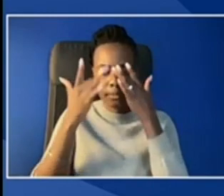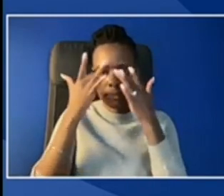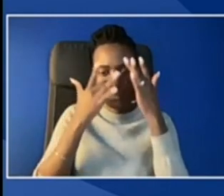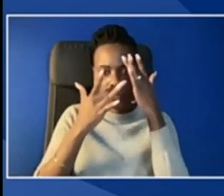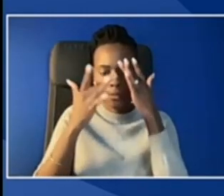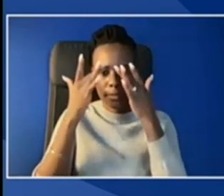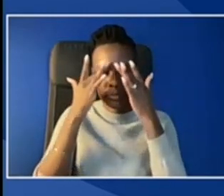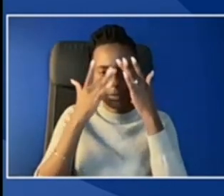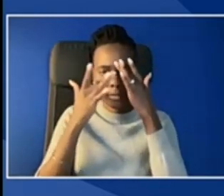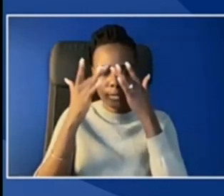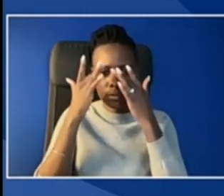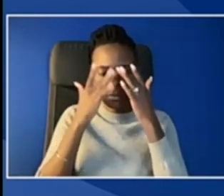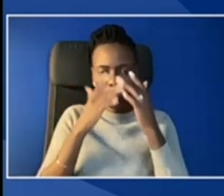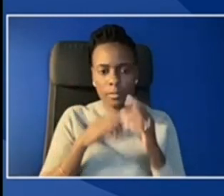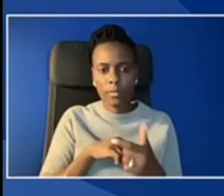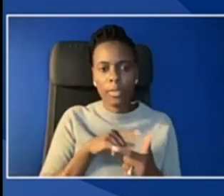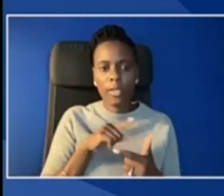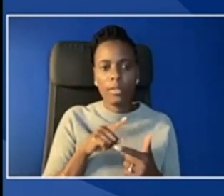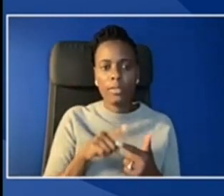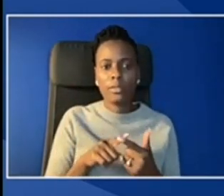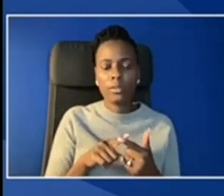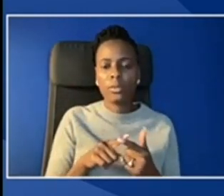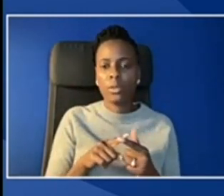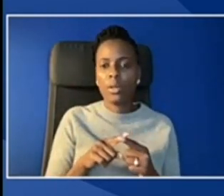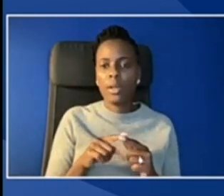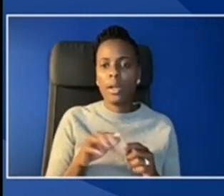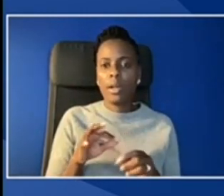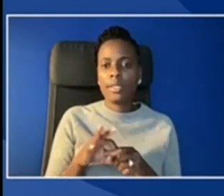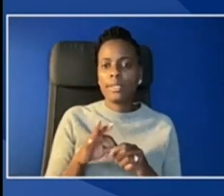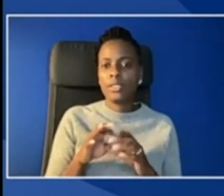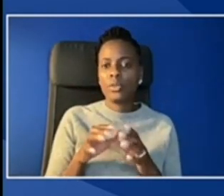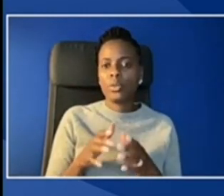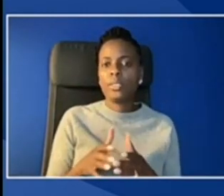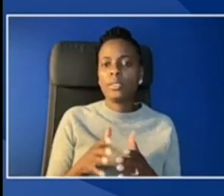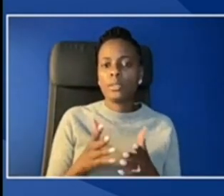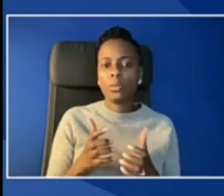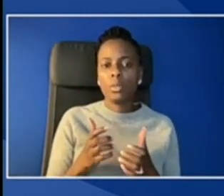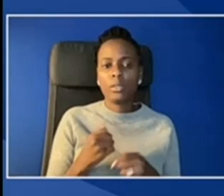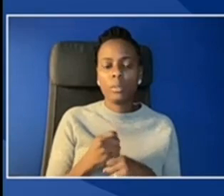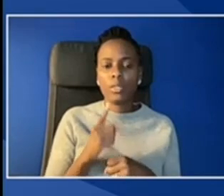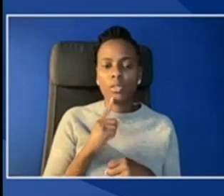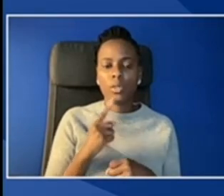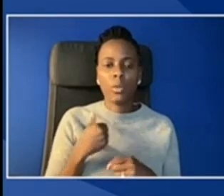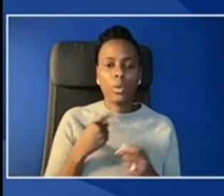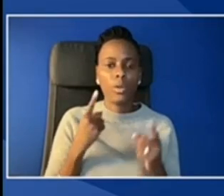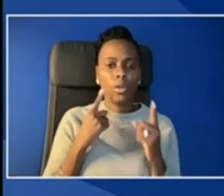constituents. And we just want to make sure that we're heard in the state of Arizona and that we're holding these